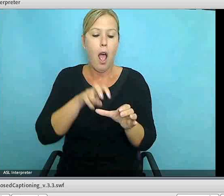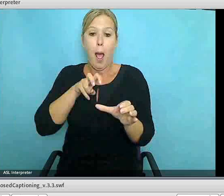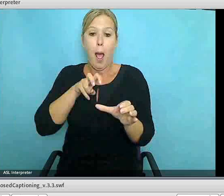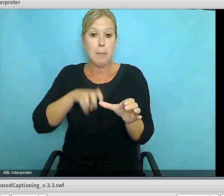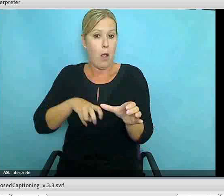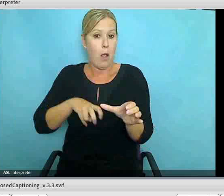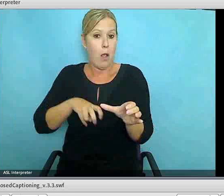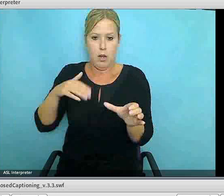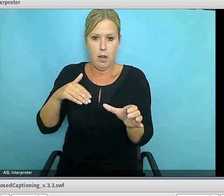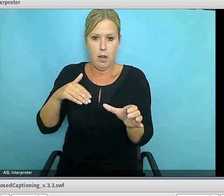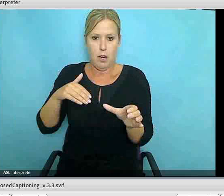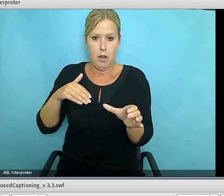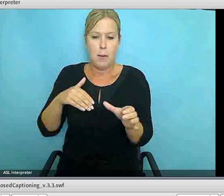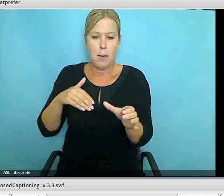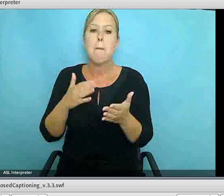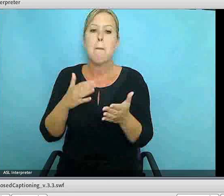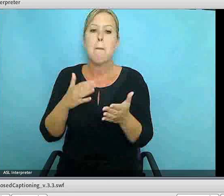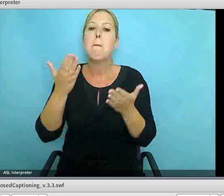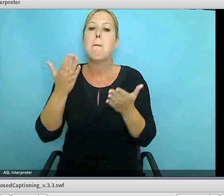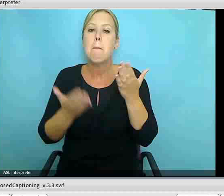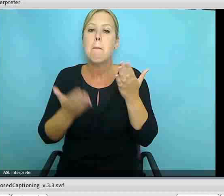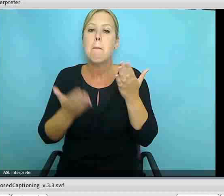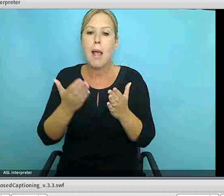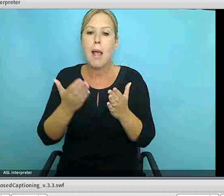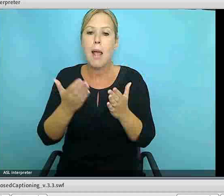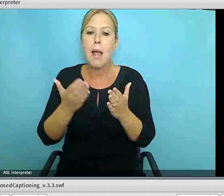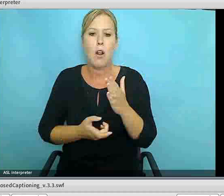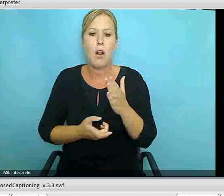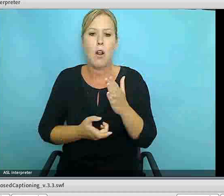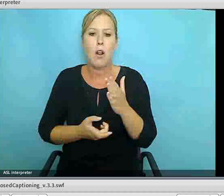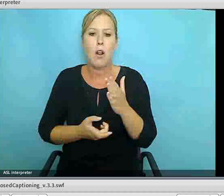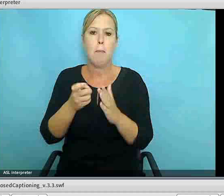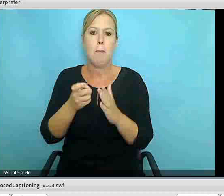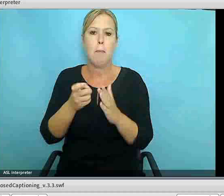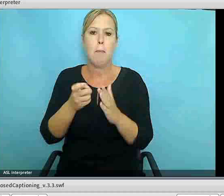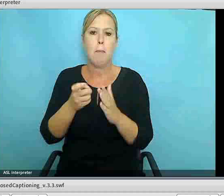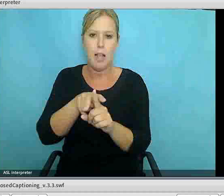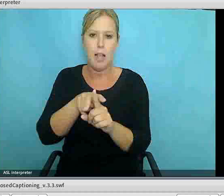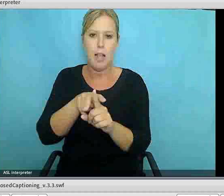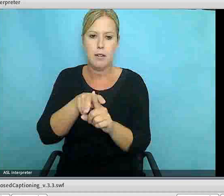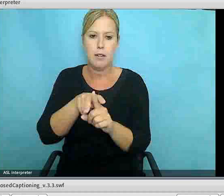may be automatically assigned to a One Care plan.